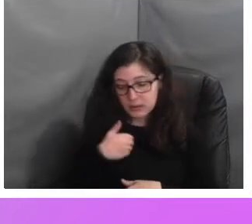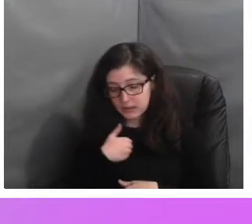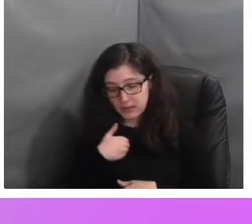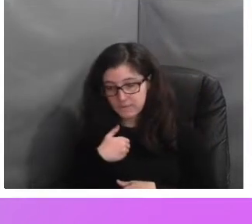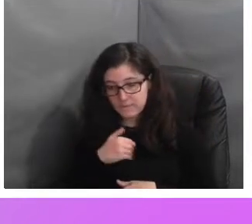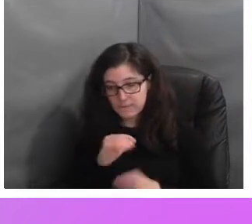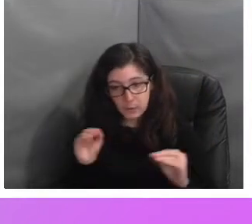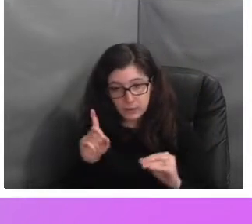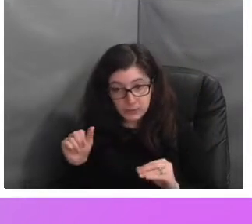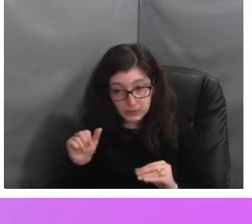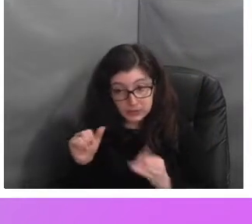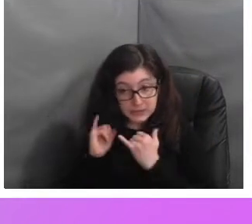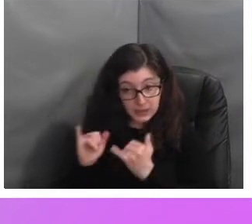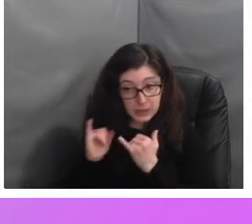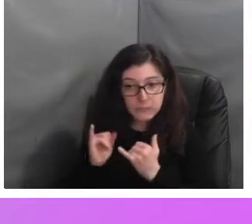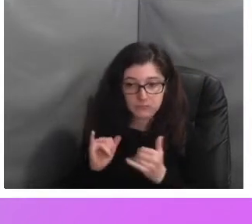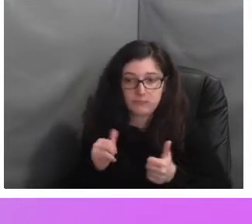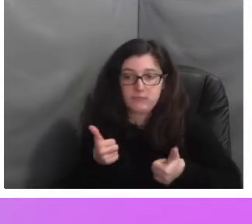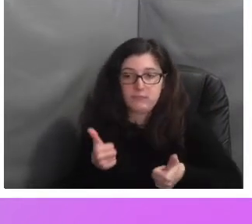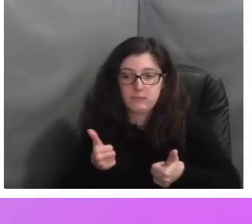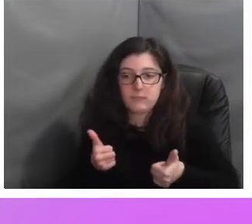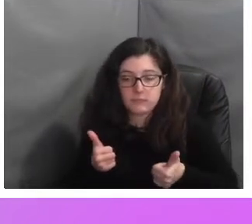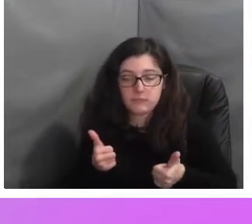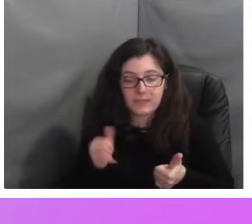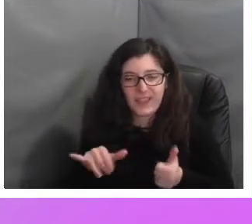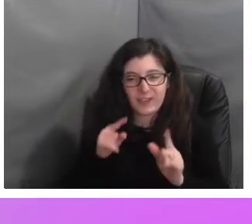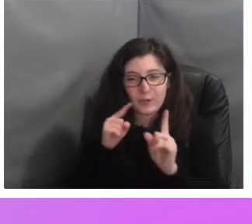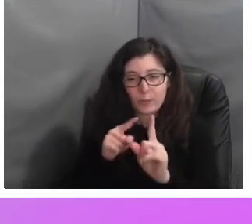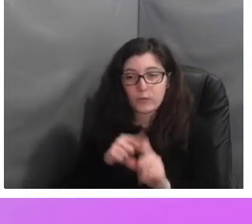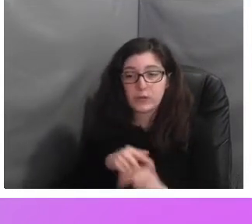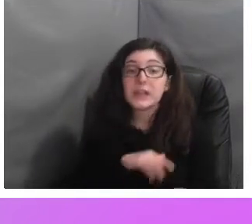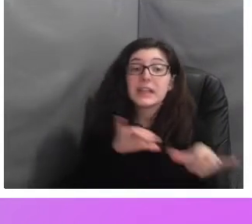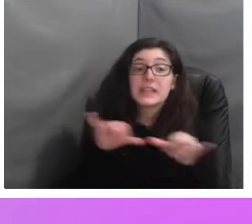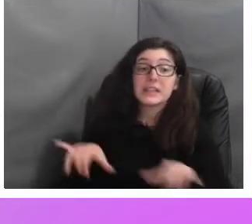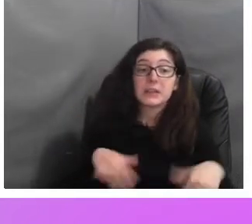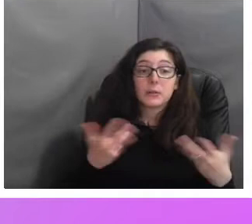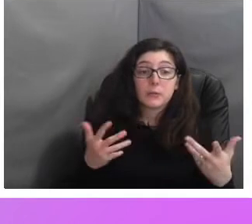So what's the standard? The standard is effective communication.